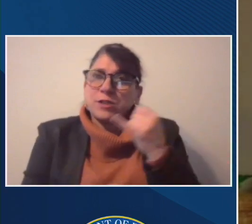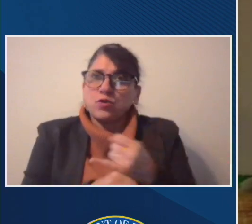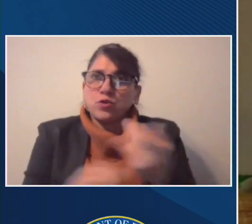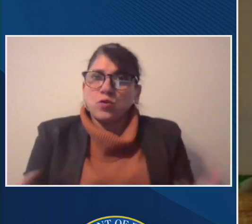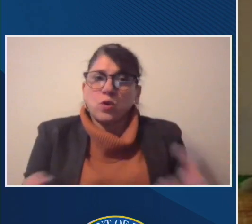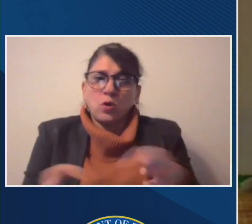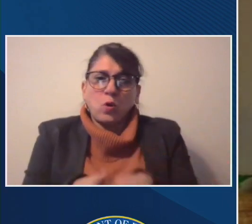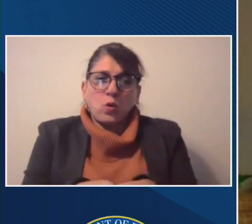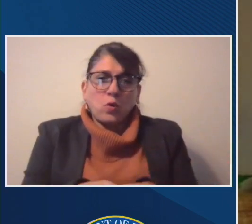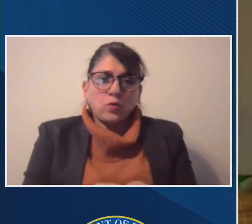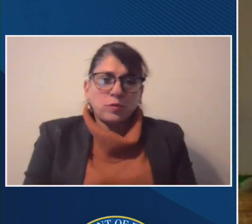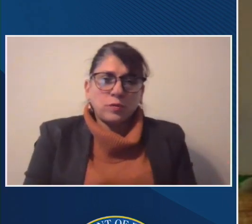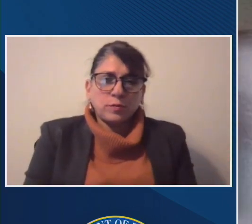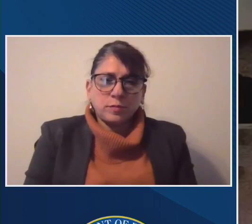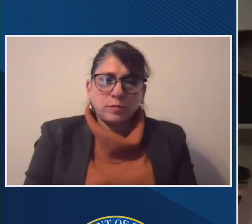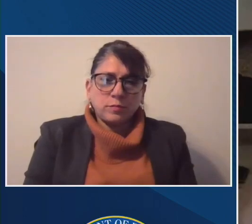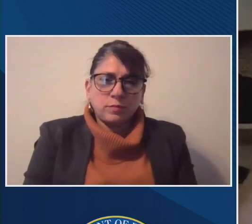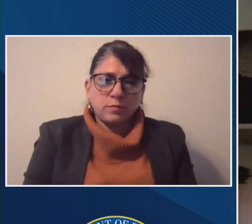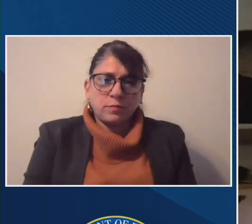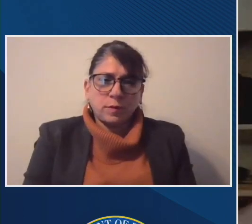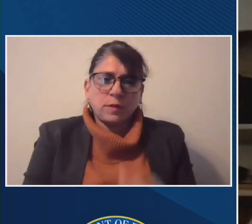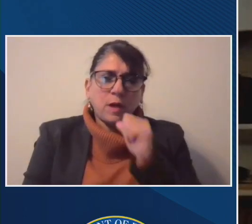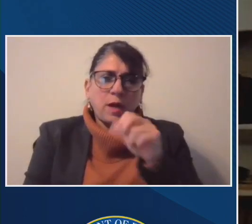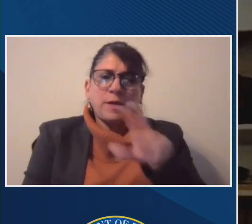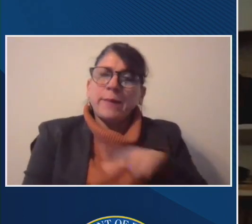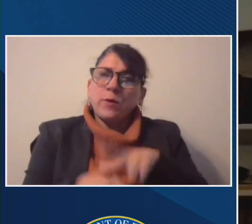happens, right? Oh, you're saying, oh, if an institution